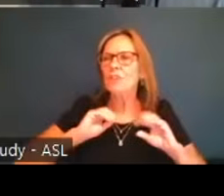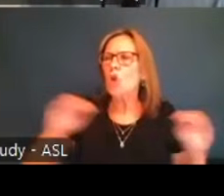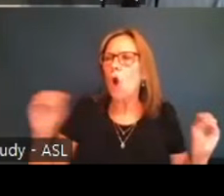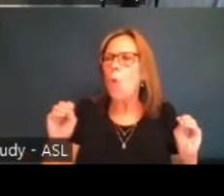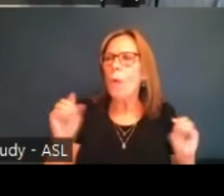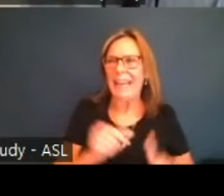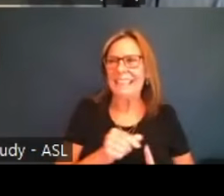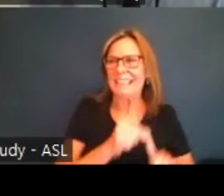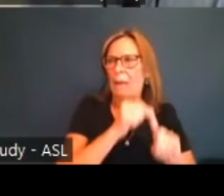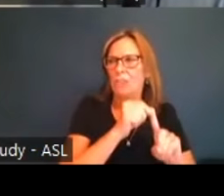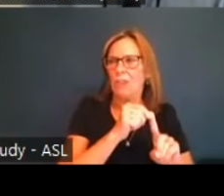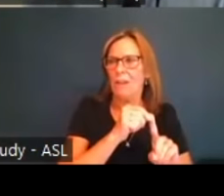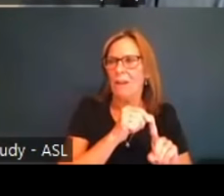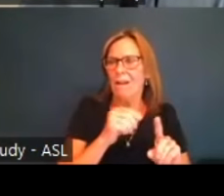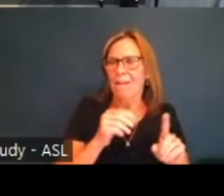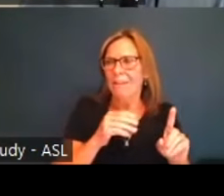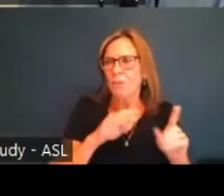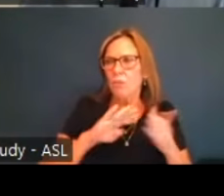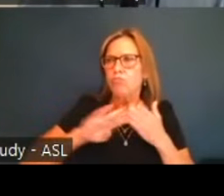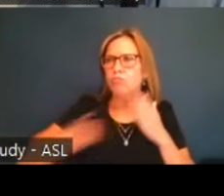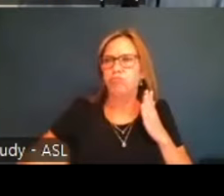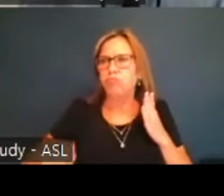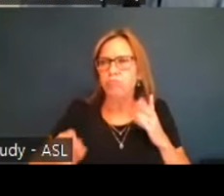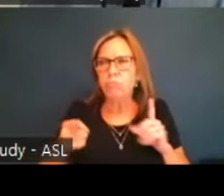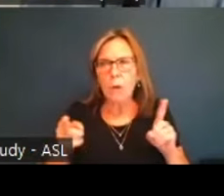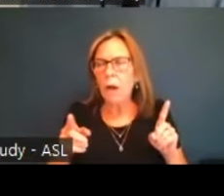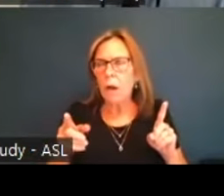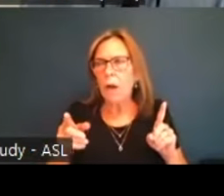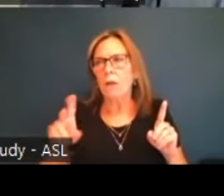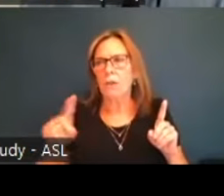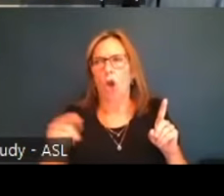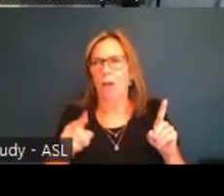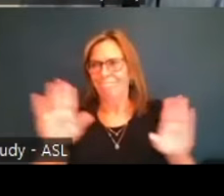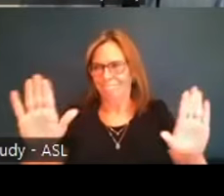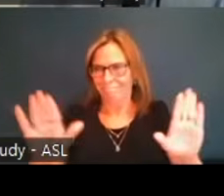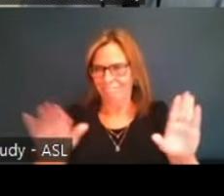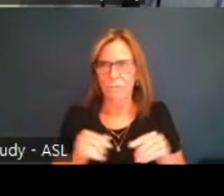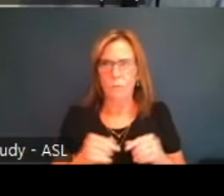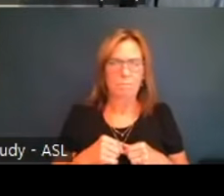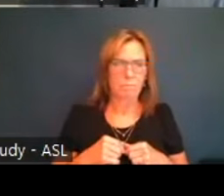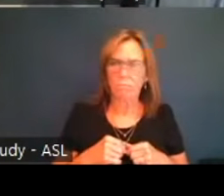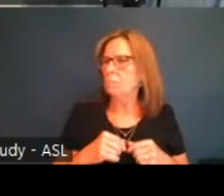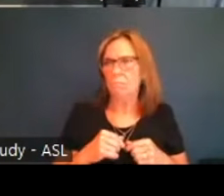see the word "unless" anywhere , Unless it creates an undue hardship or unless it's unreasonable, that dog goes